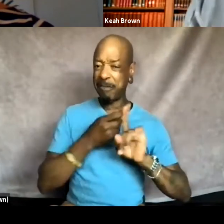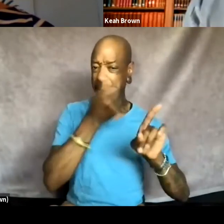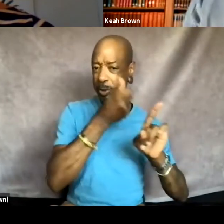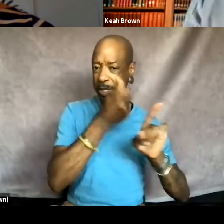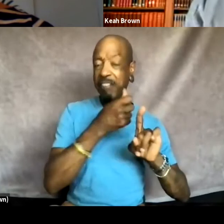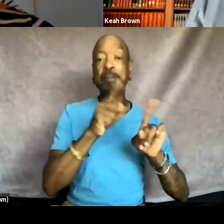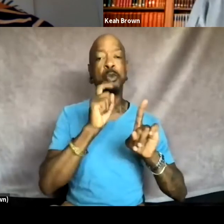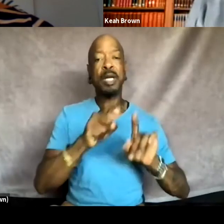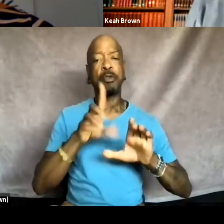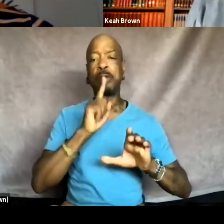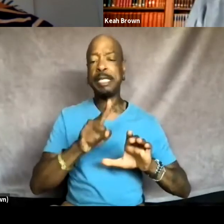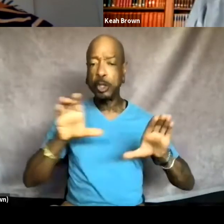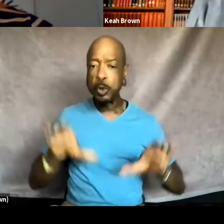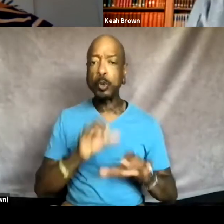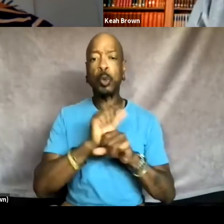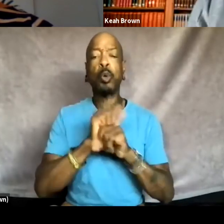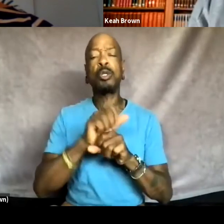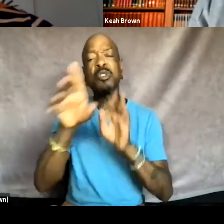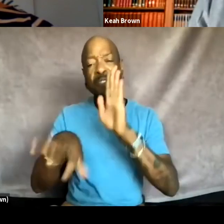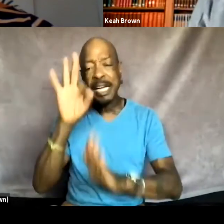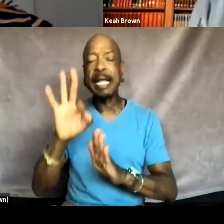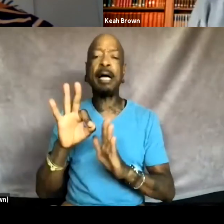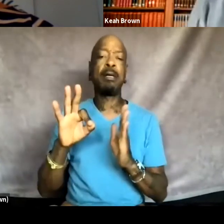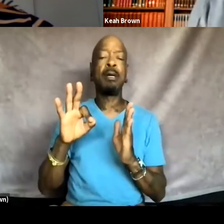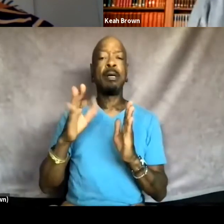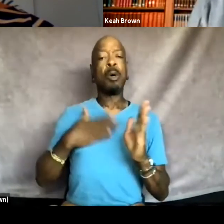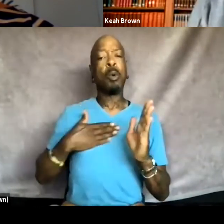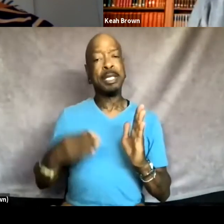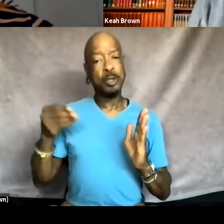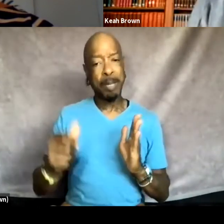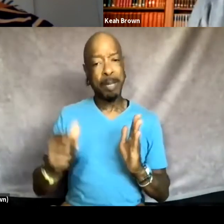not just about reading books reading an article or watching a video of somebody on YouTube